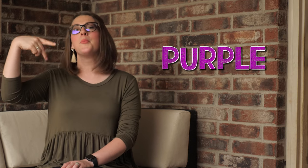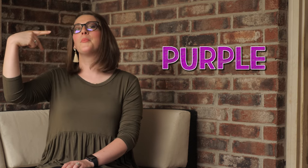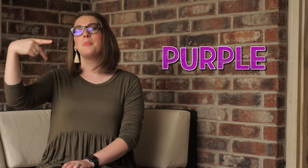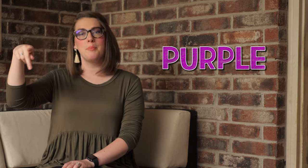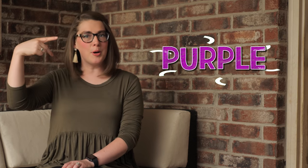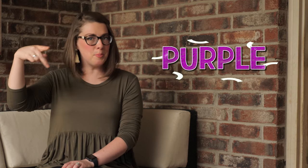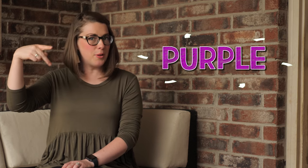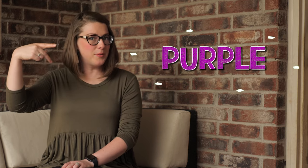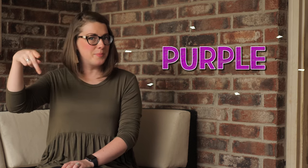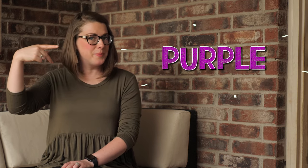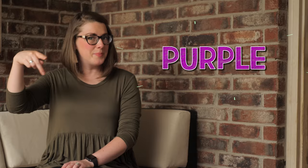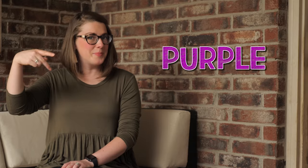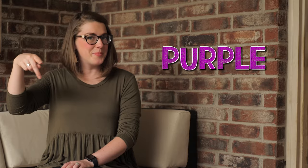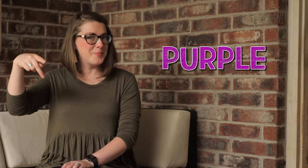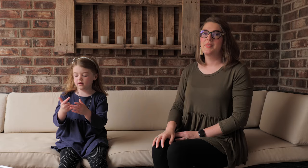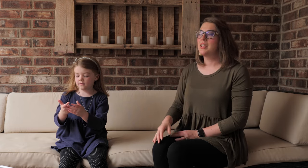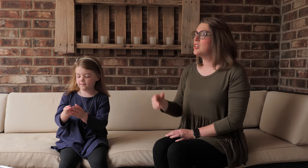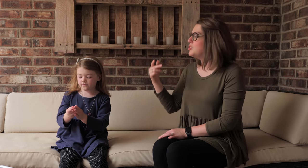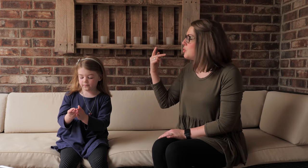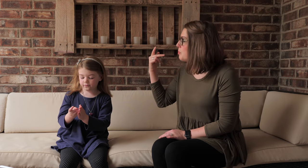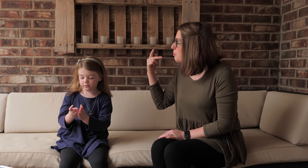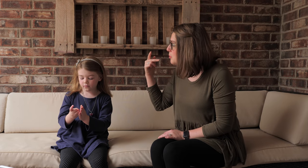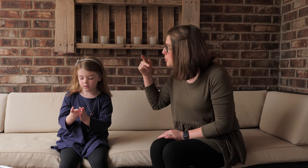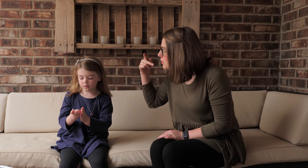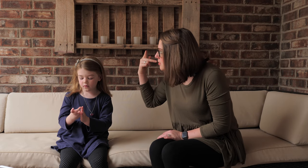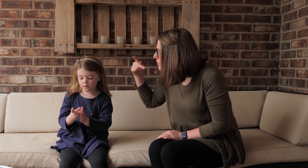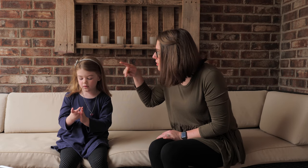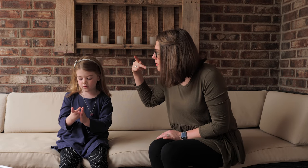Purple Can you do purple?